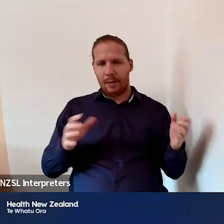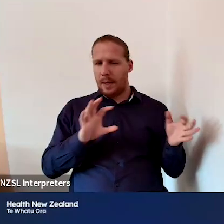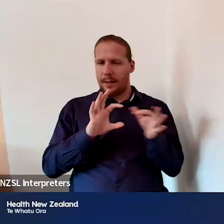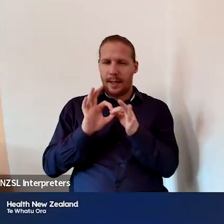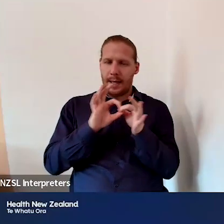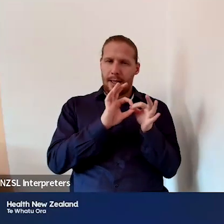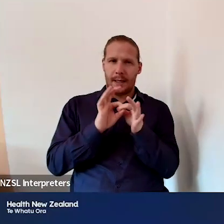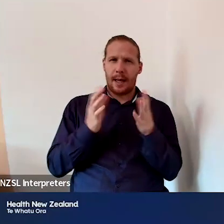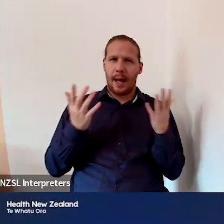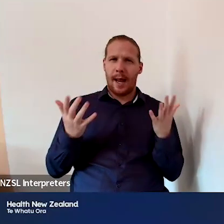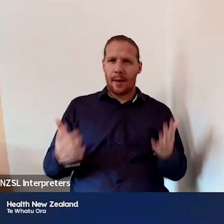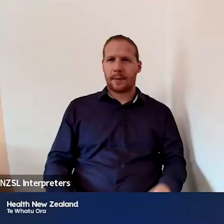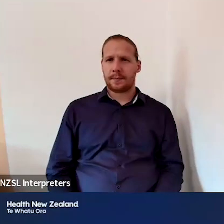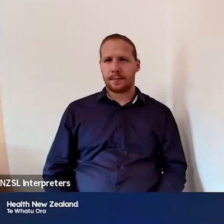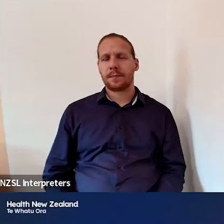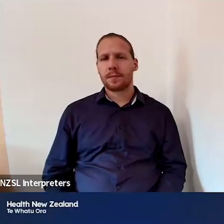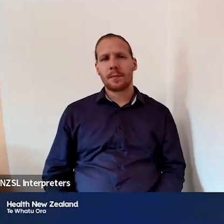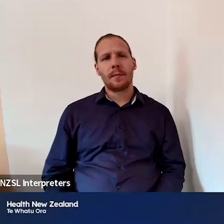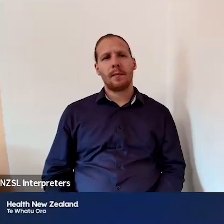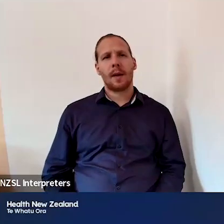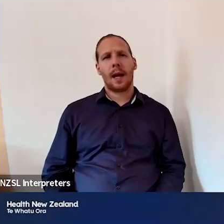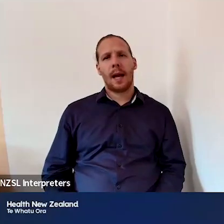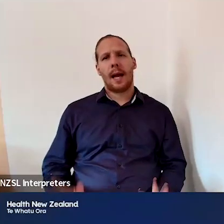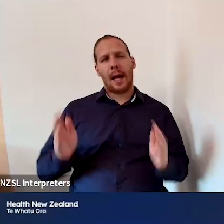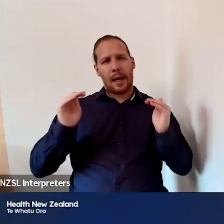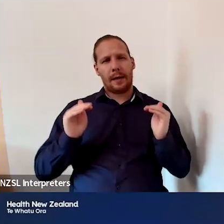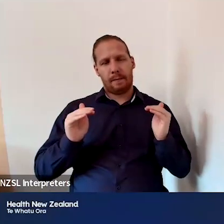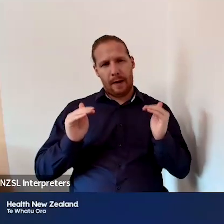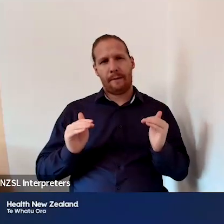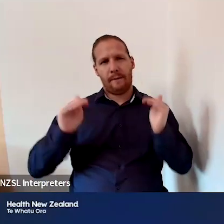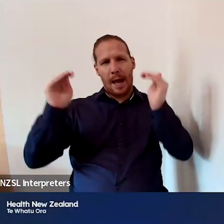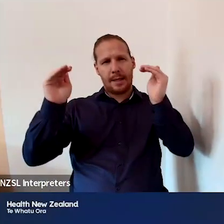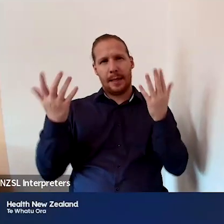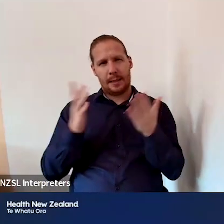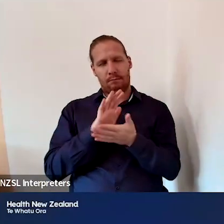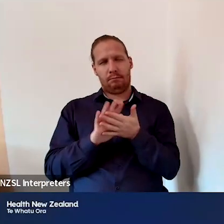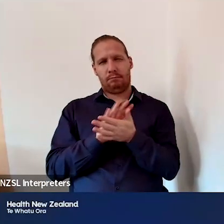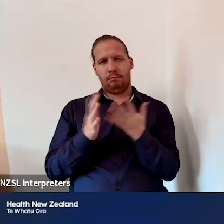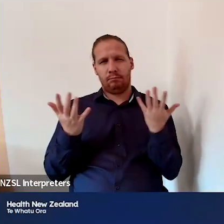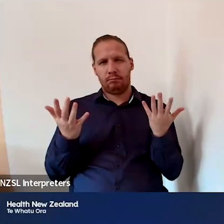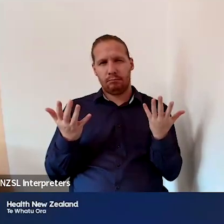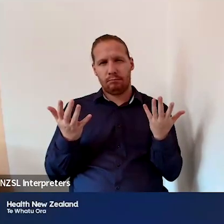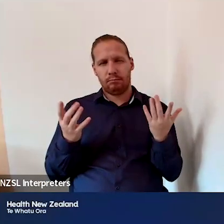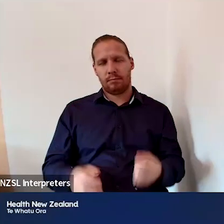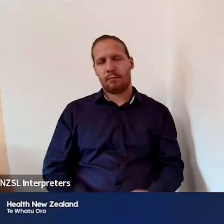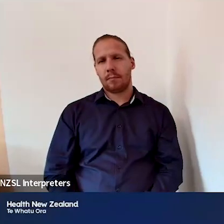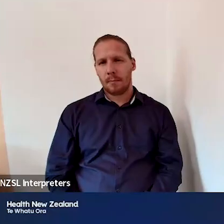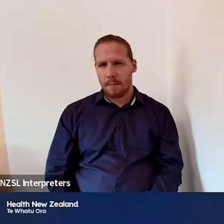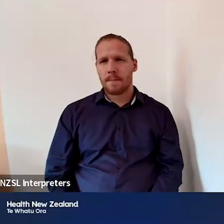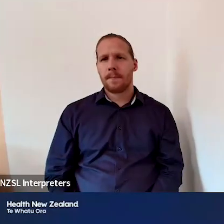sort of for advancing the field is my interpretation. So I'll start by saying yes, we do connect.